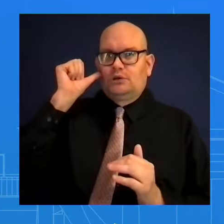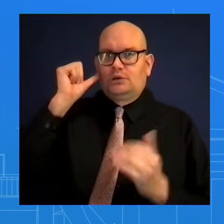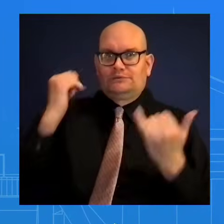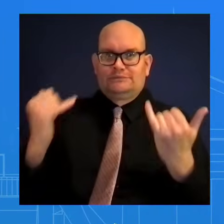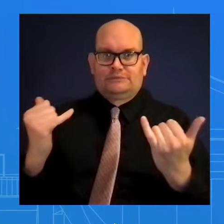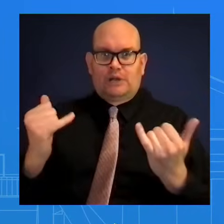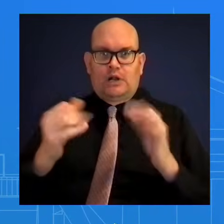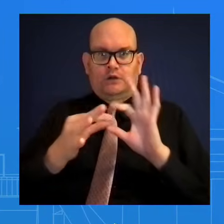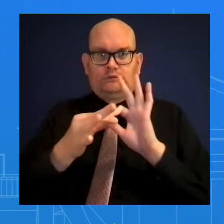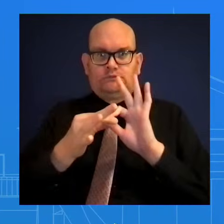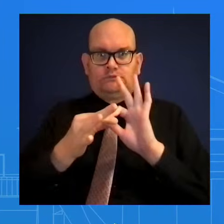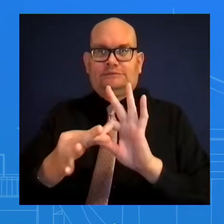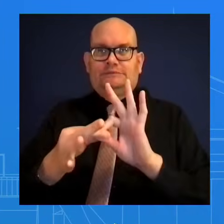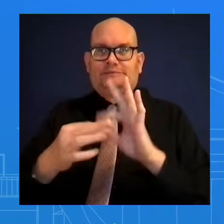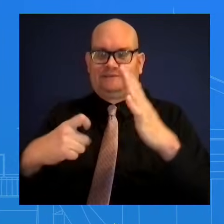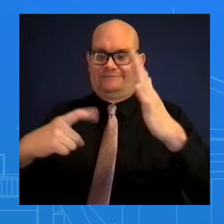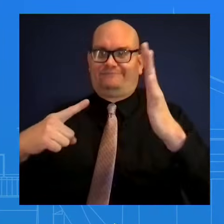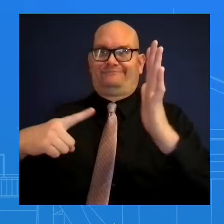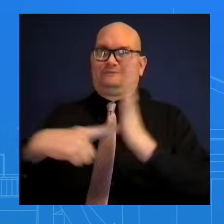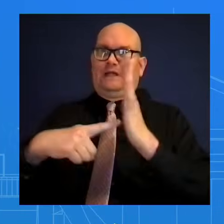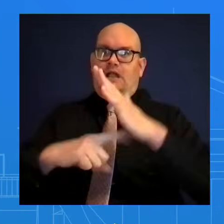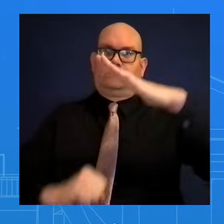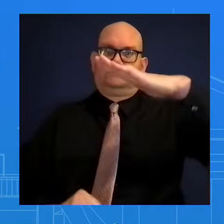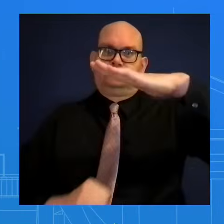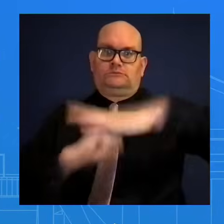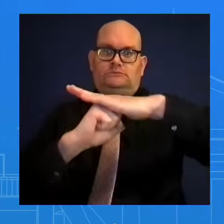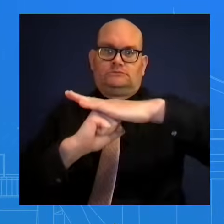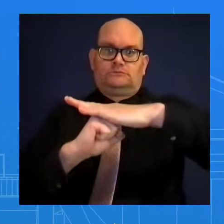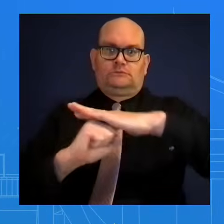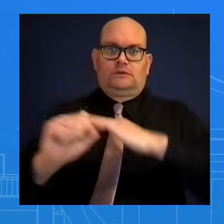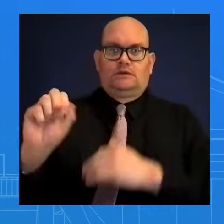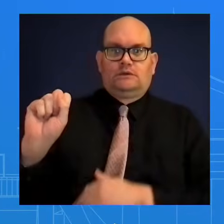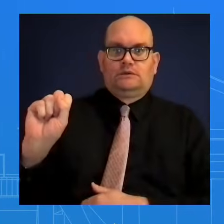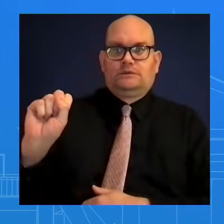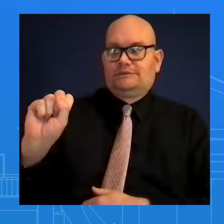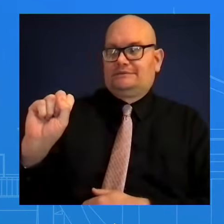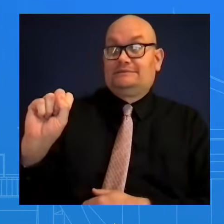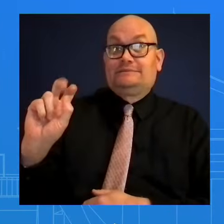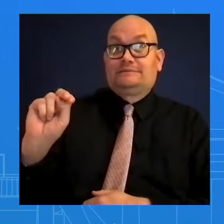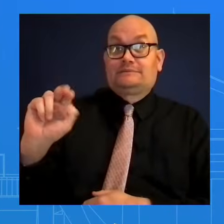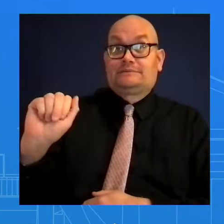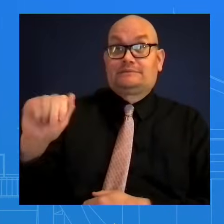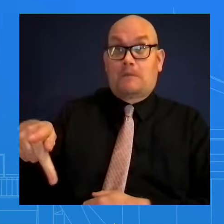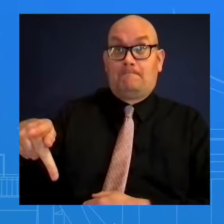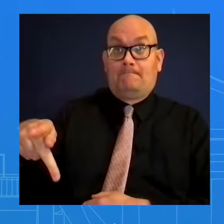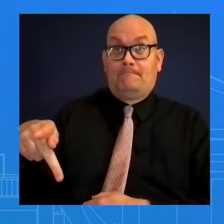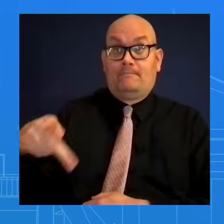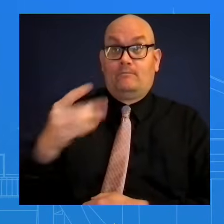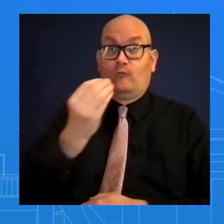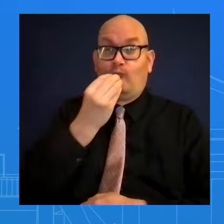I talked to a former New York Congressman Ed Towns, who was once the head the Congressional Black Caucus,